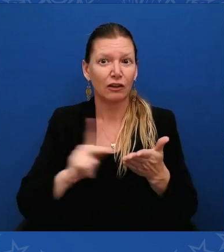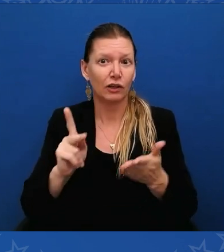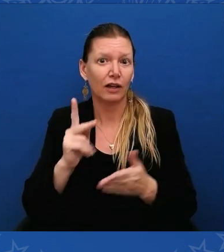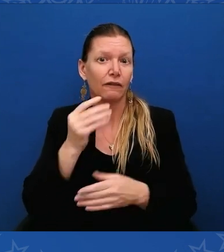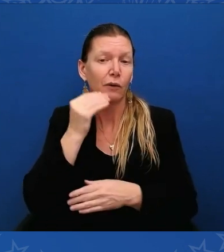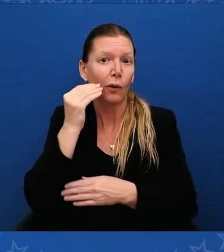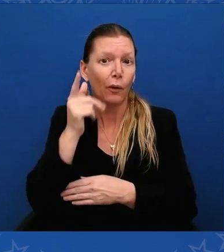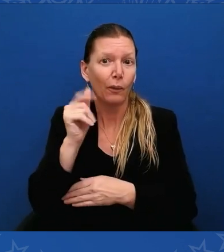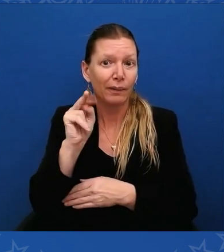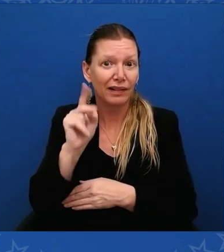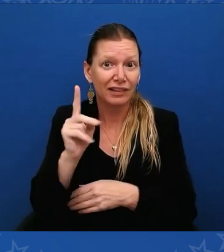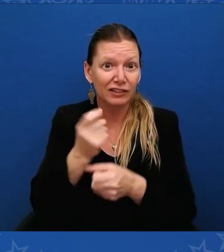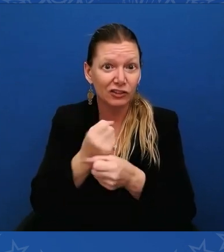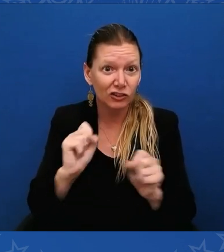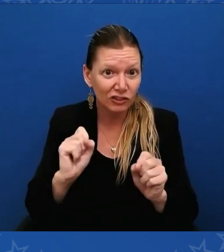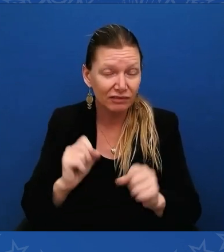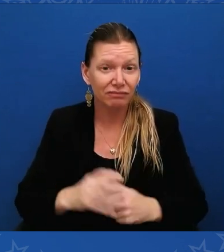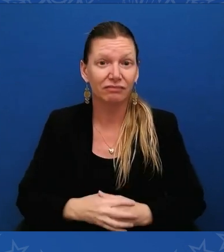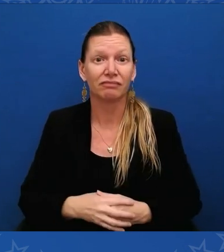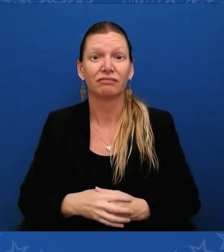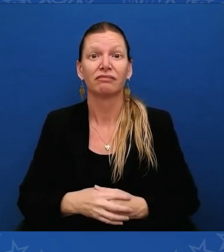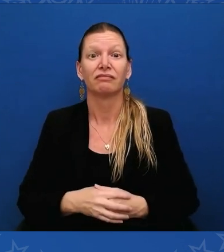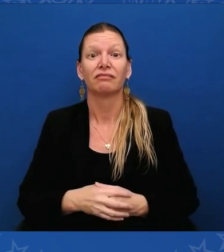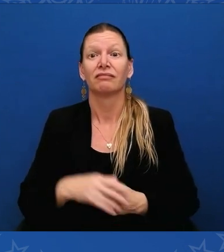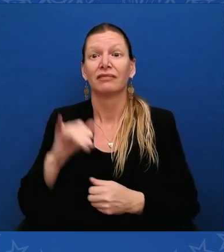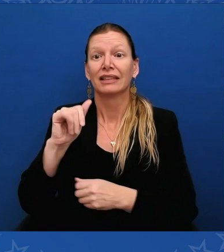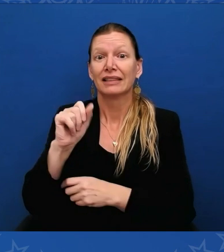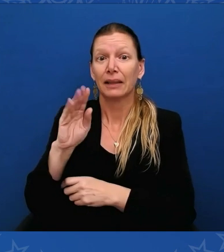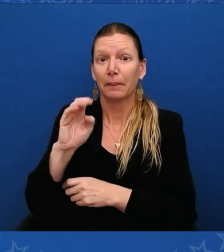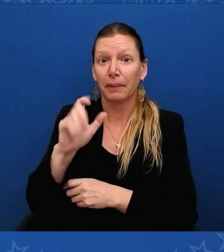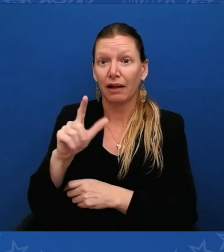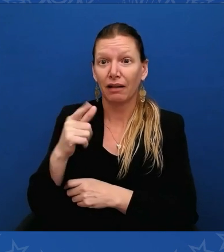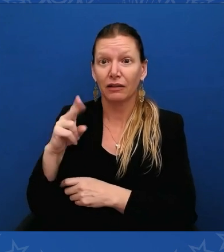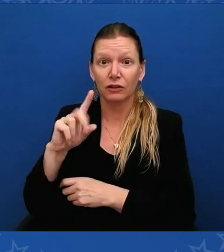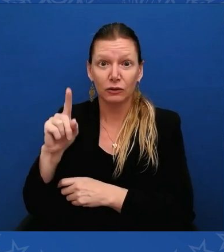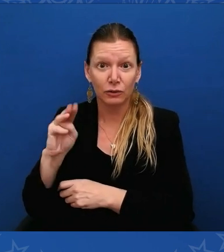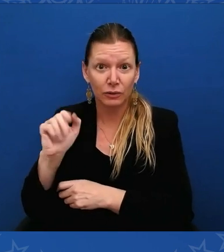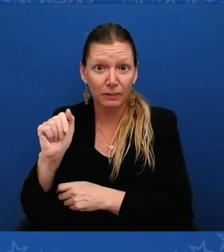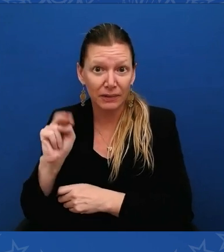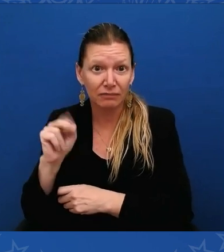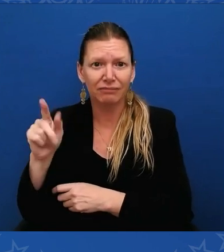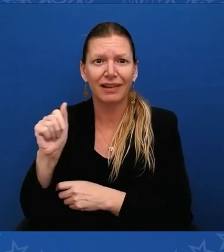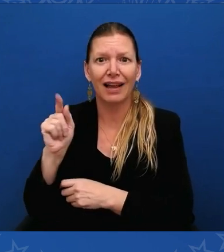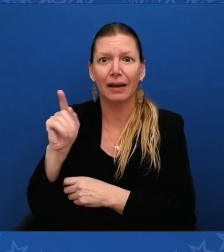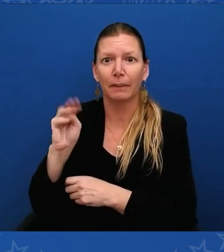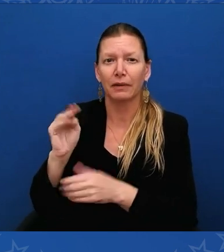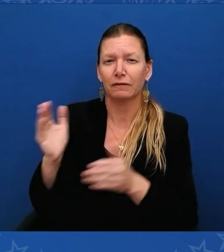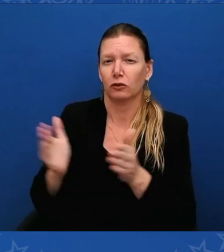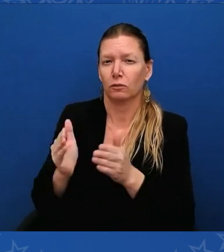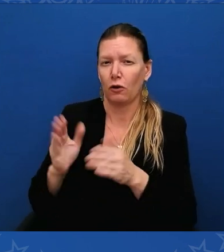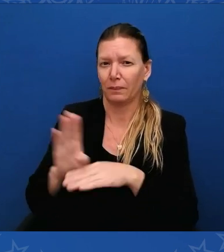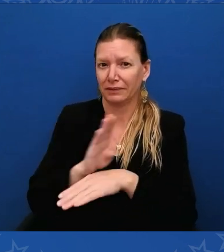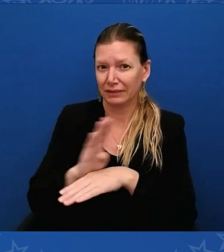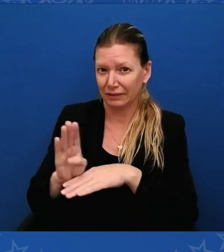Isabel Guzman as administrator of small business. Tom Perez who's here with us today